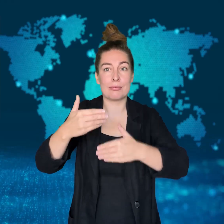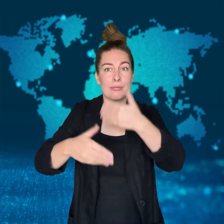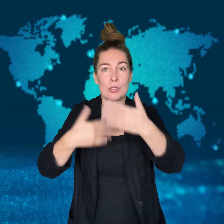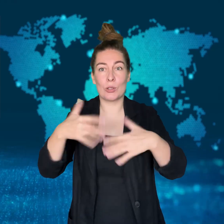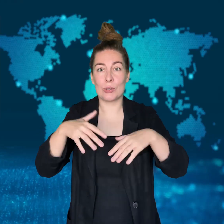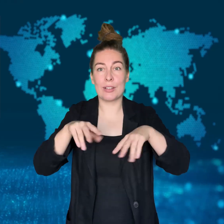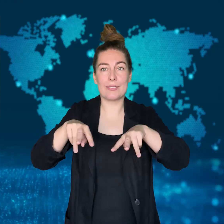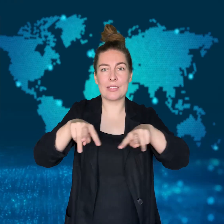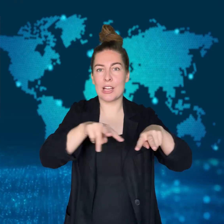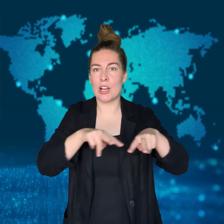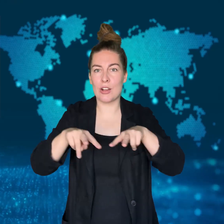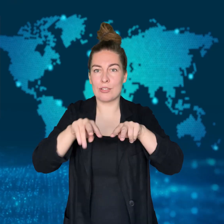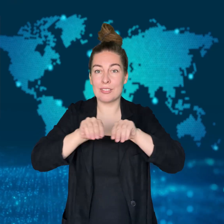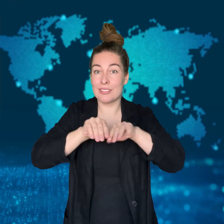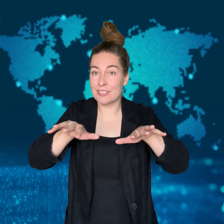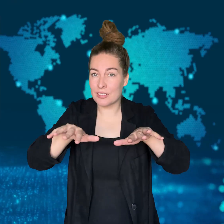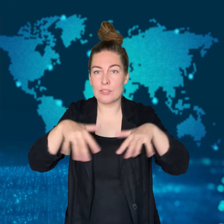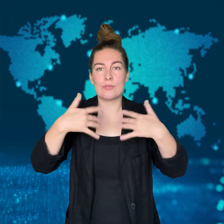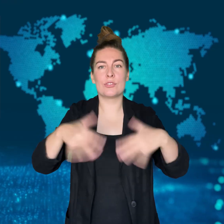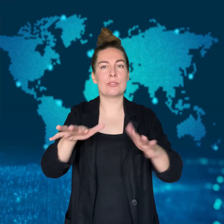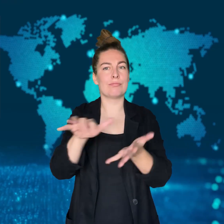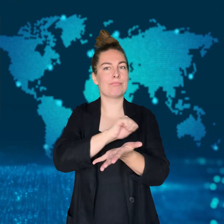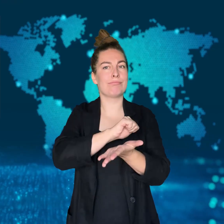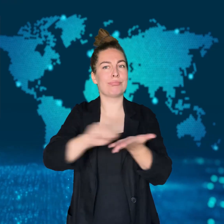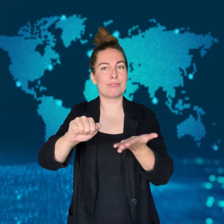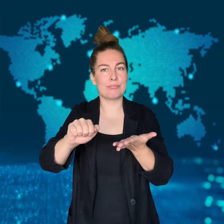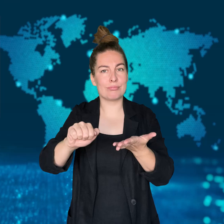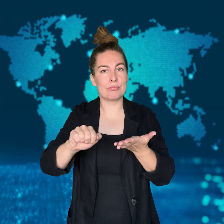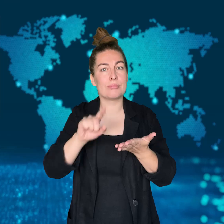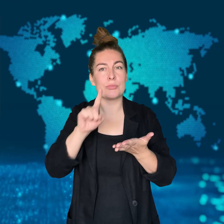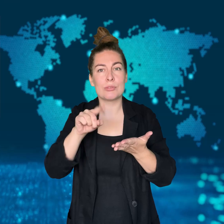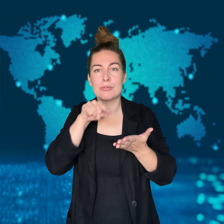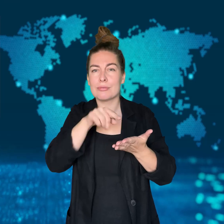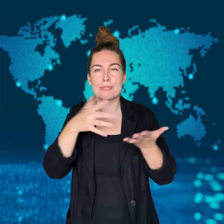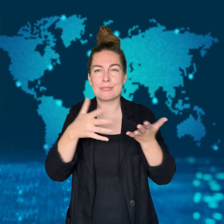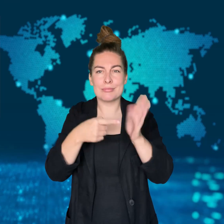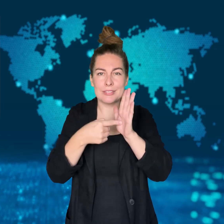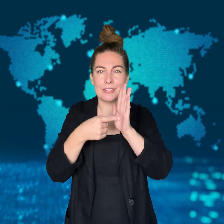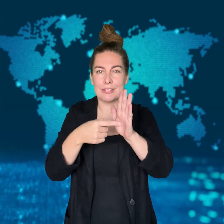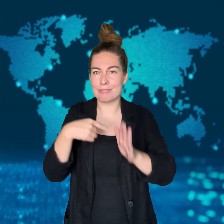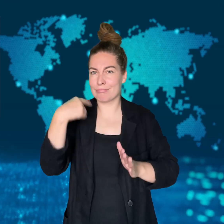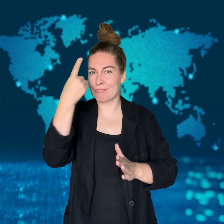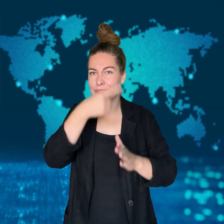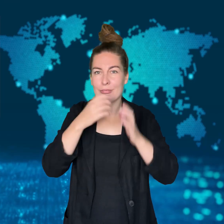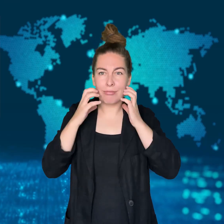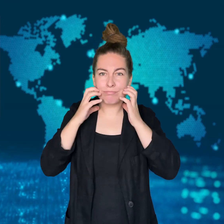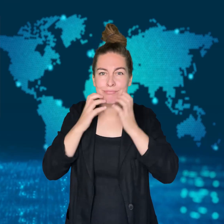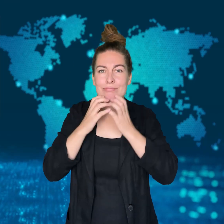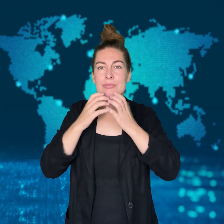which is 80% Roman Catholic.